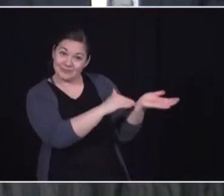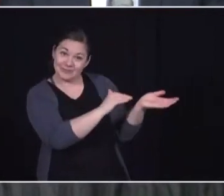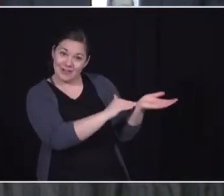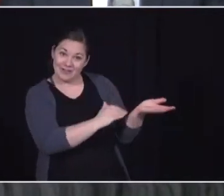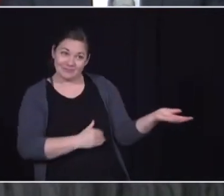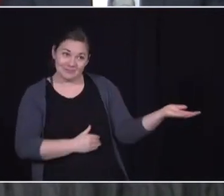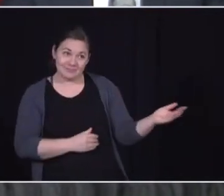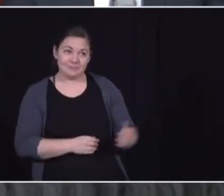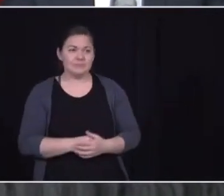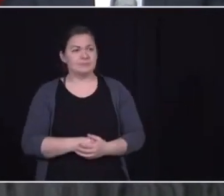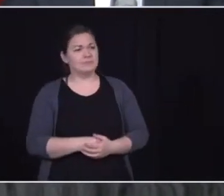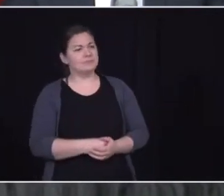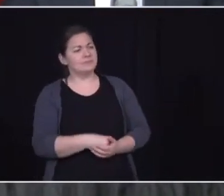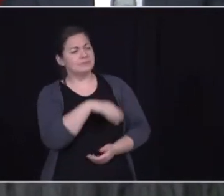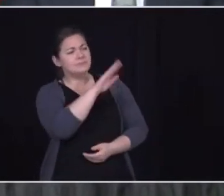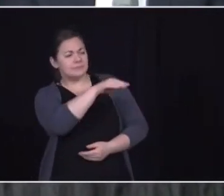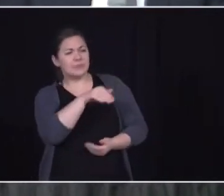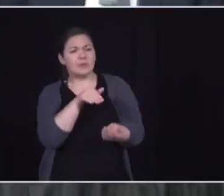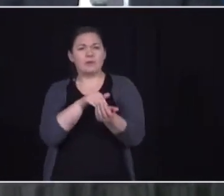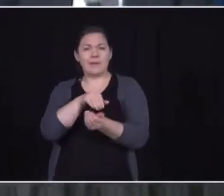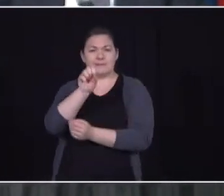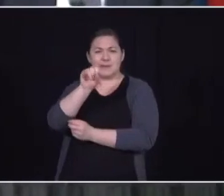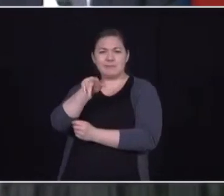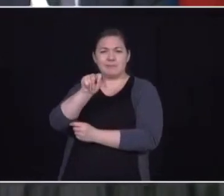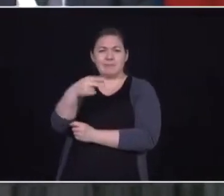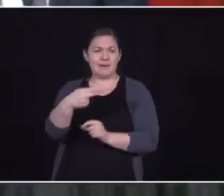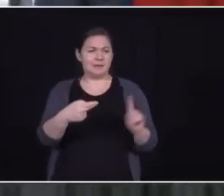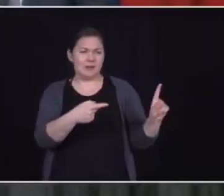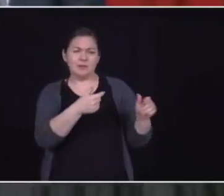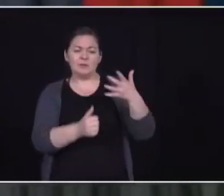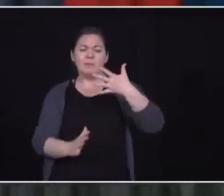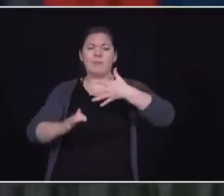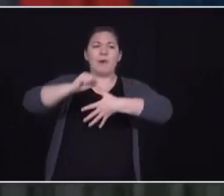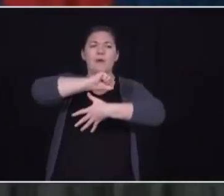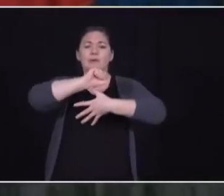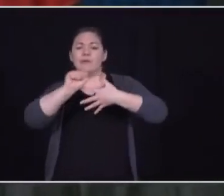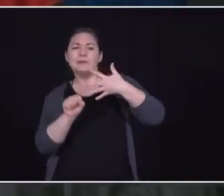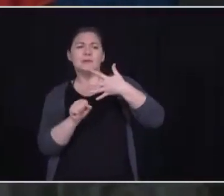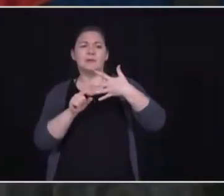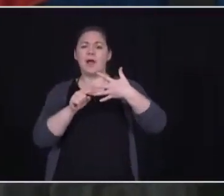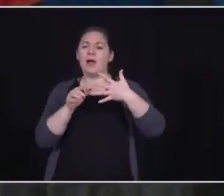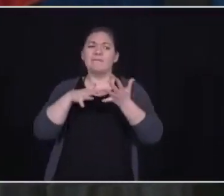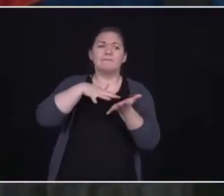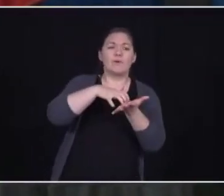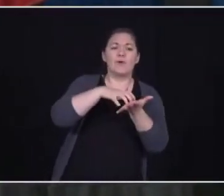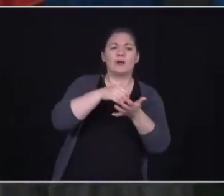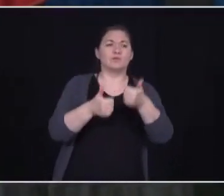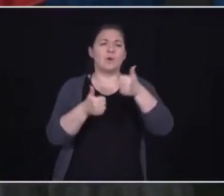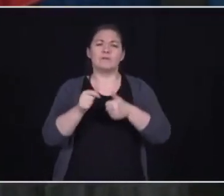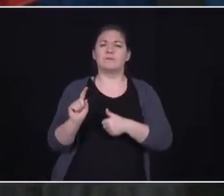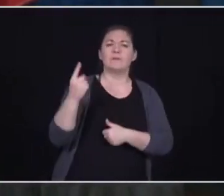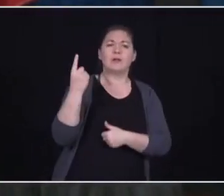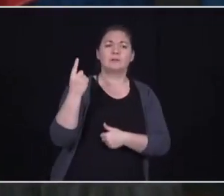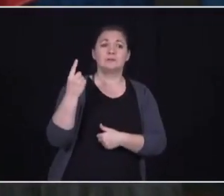And a reminder to press start one if you have a question, and your first question will be from CB 24.